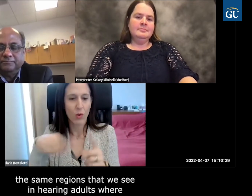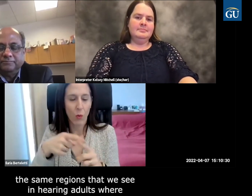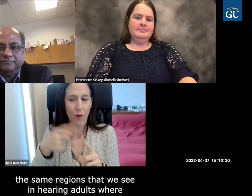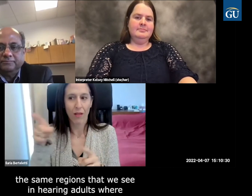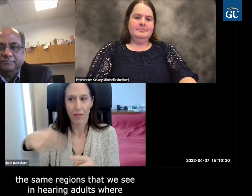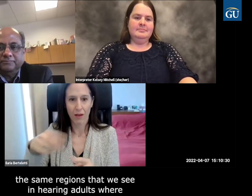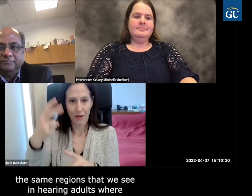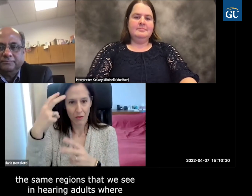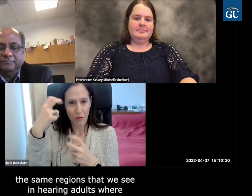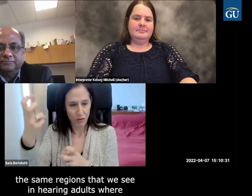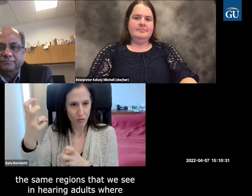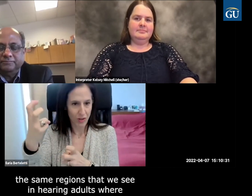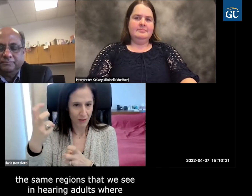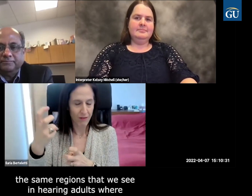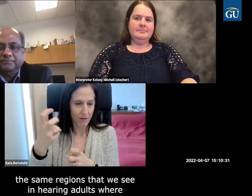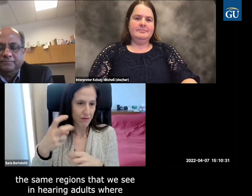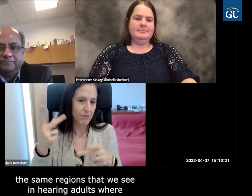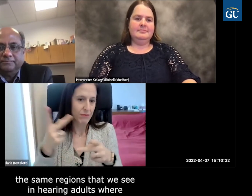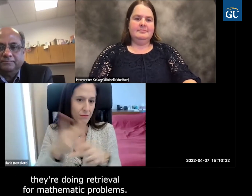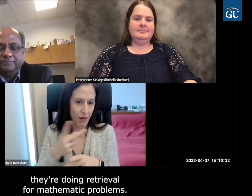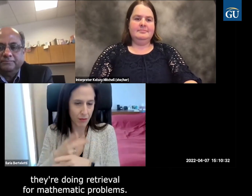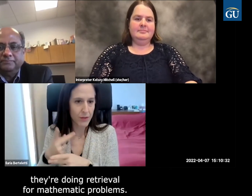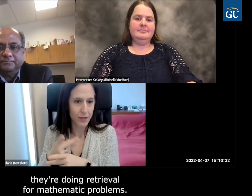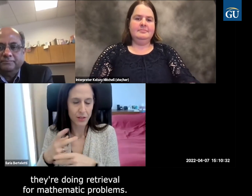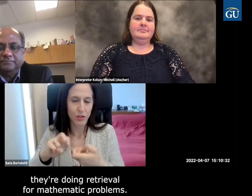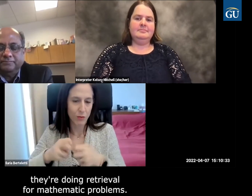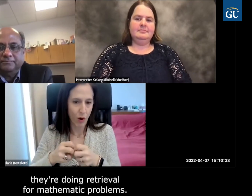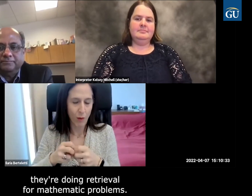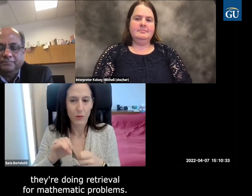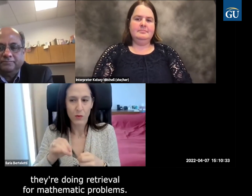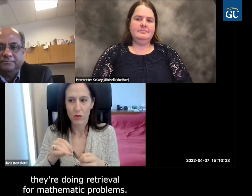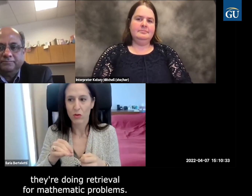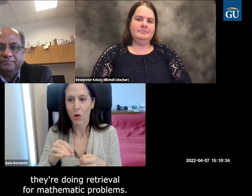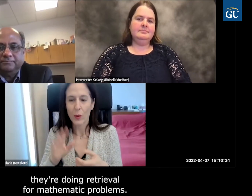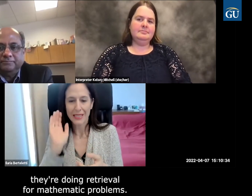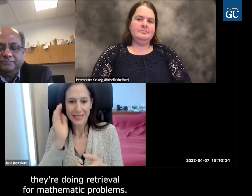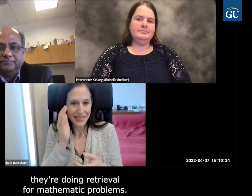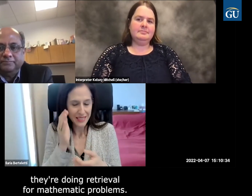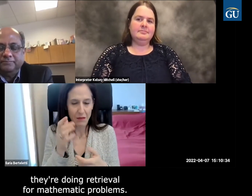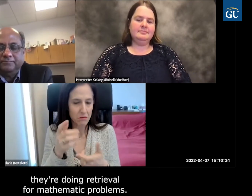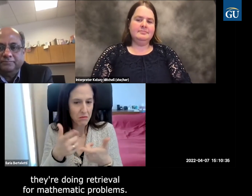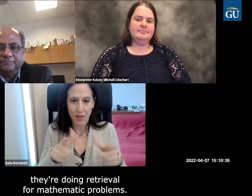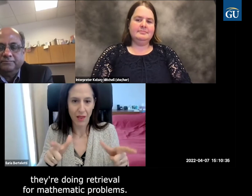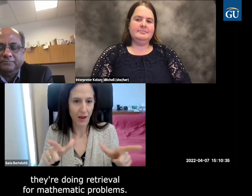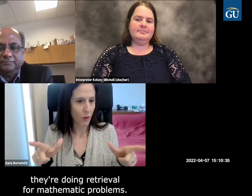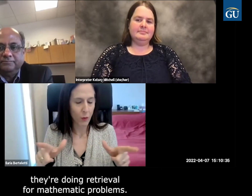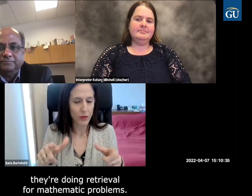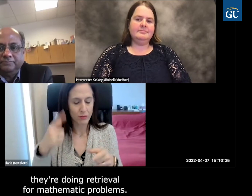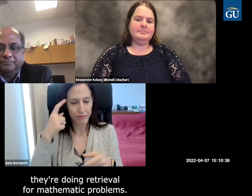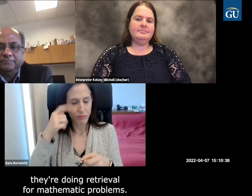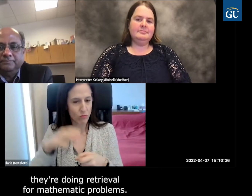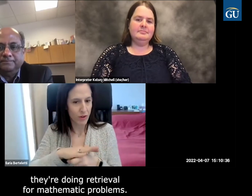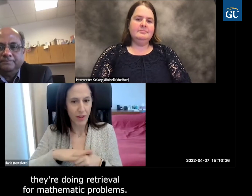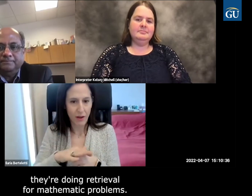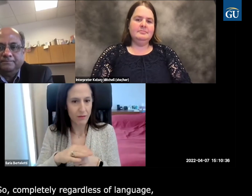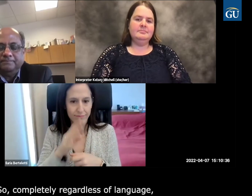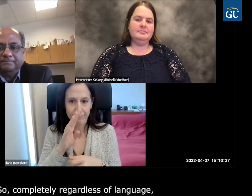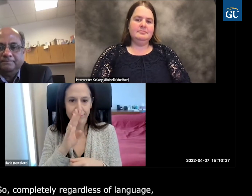in hearing adults where they're doing retrieval for mathematic problems